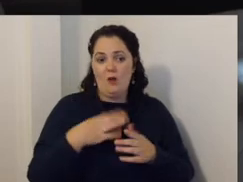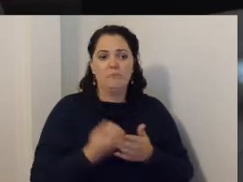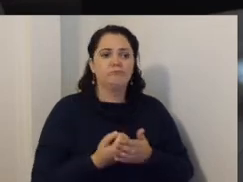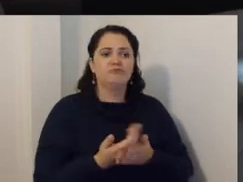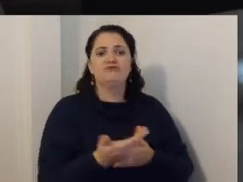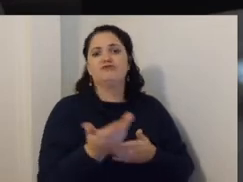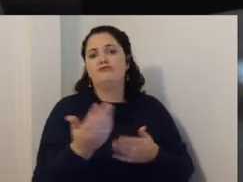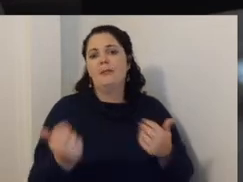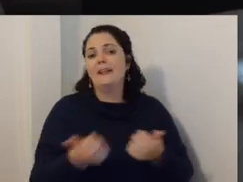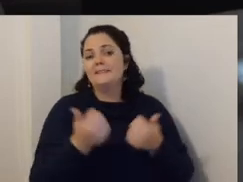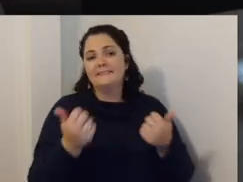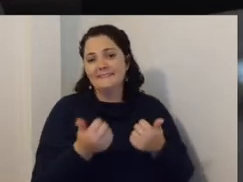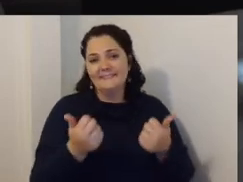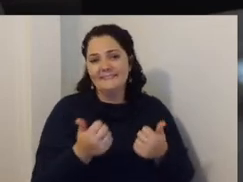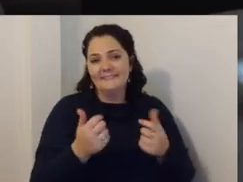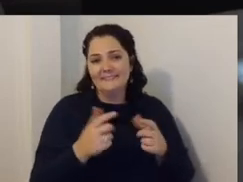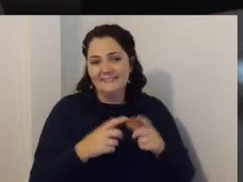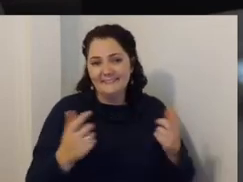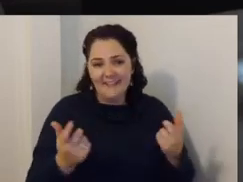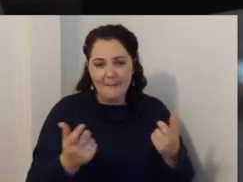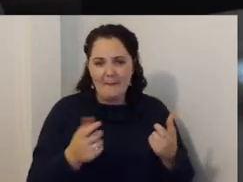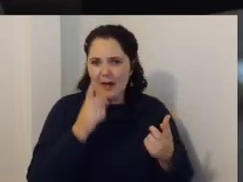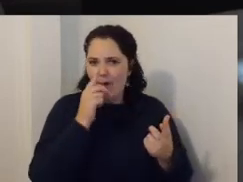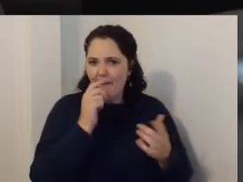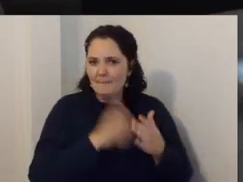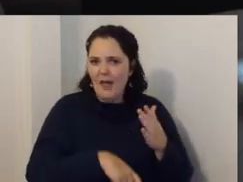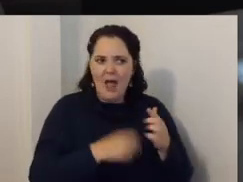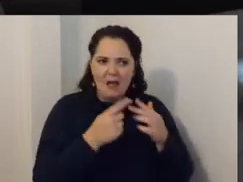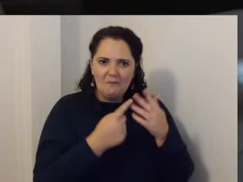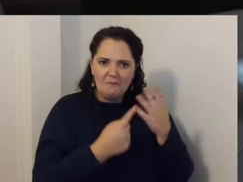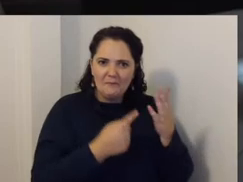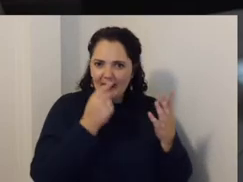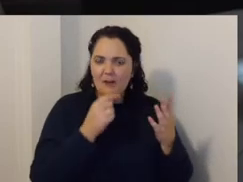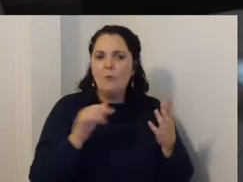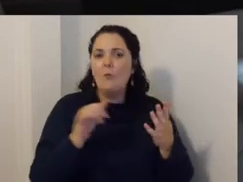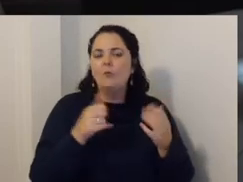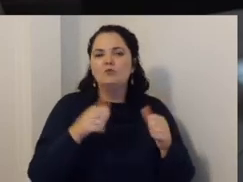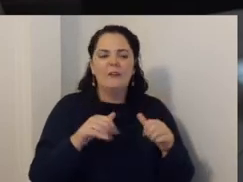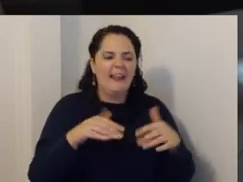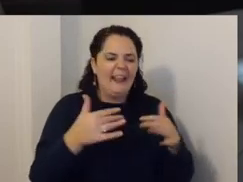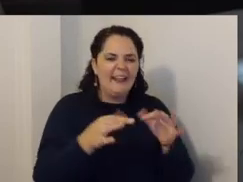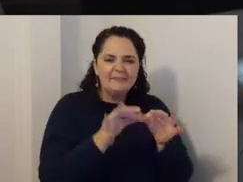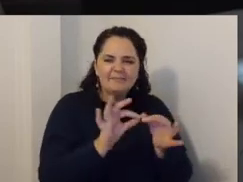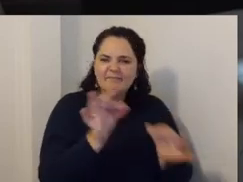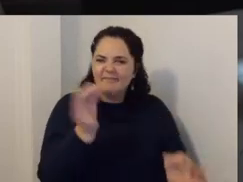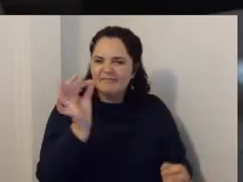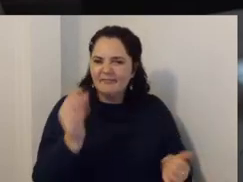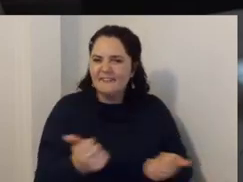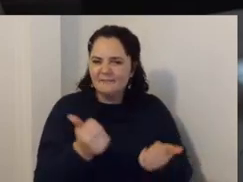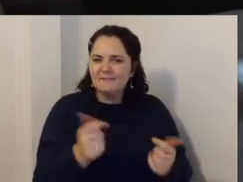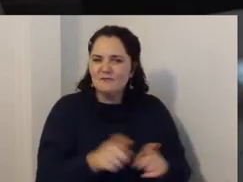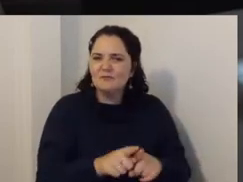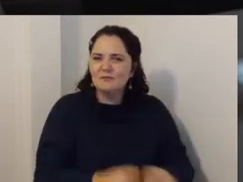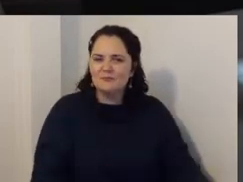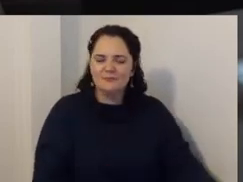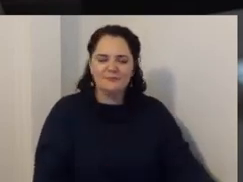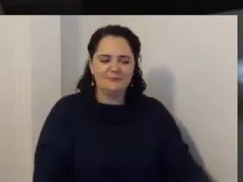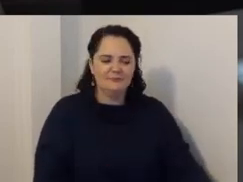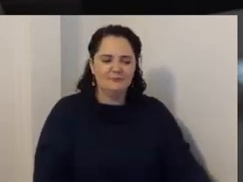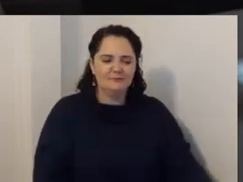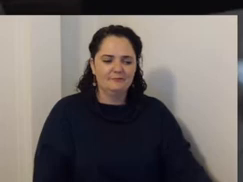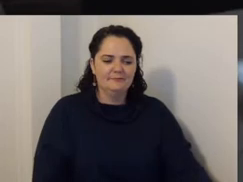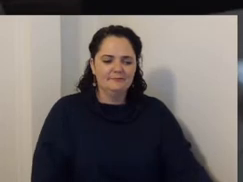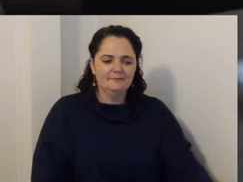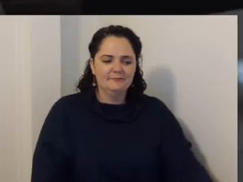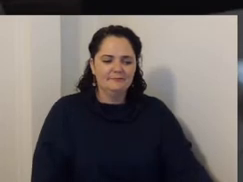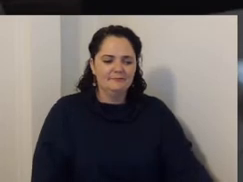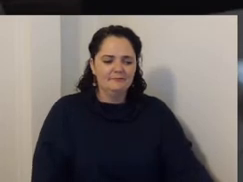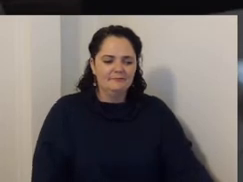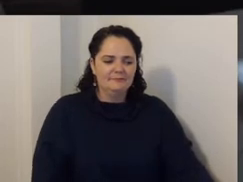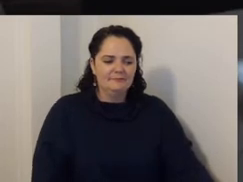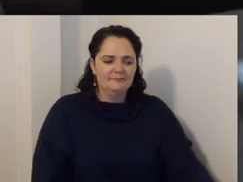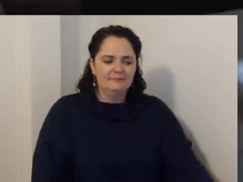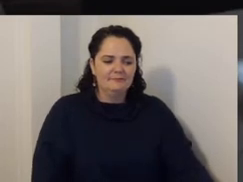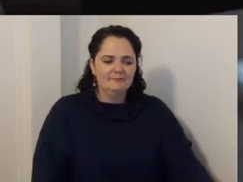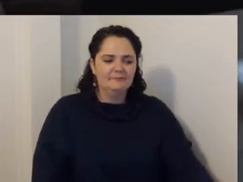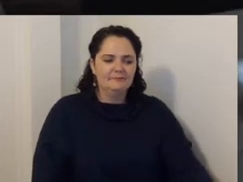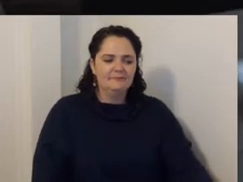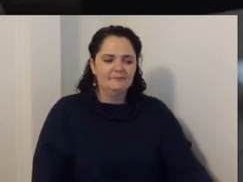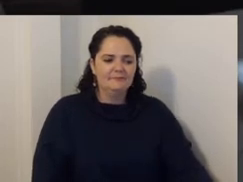before you can do that or you can just take a scrap of sandpaper and it works just as well